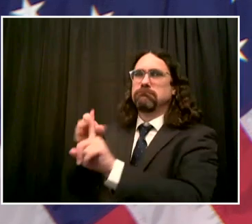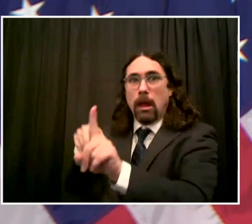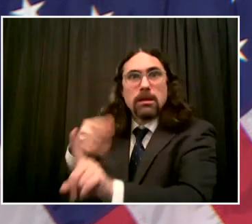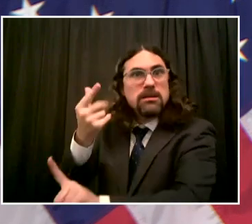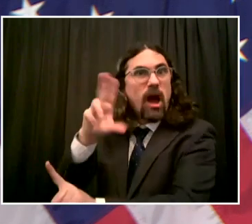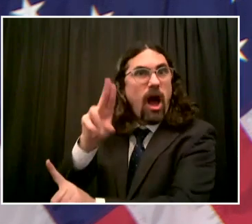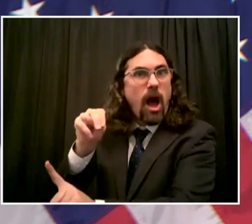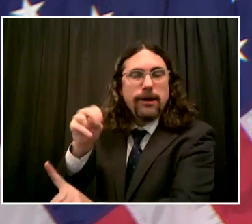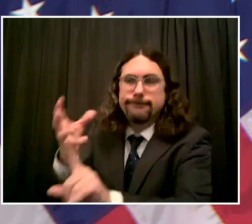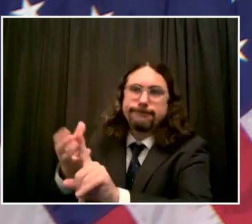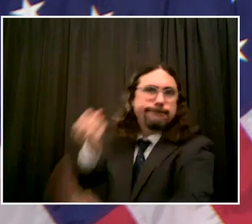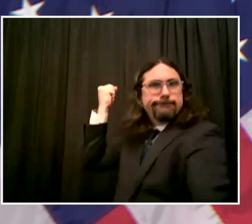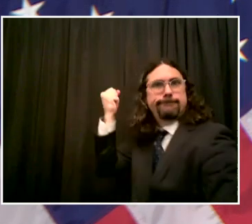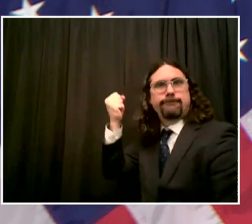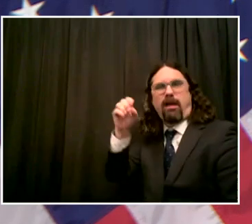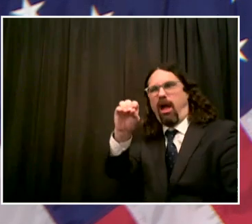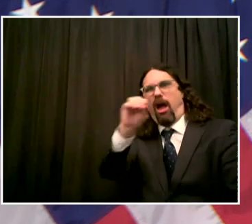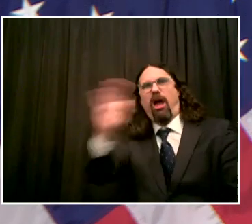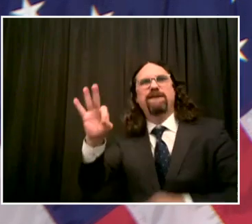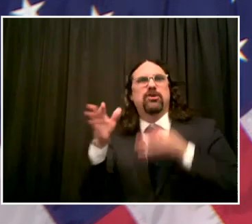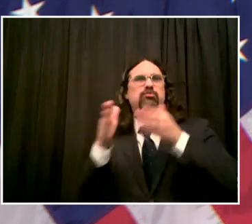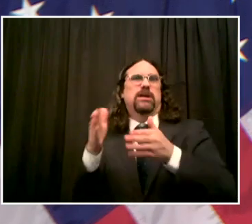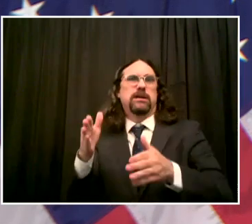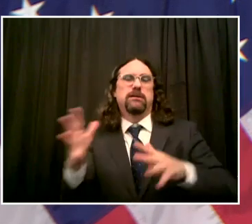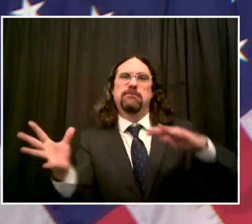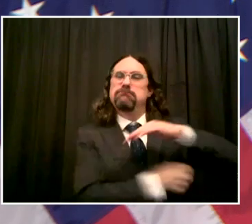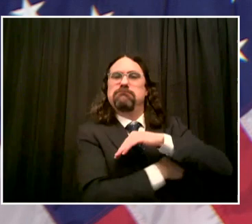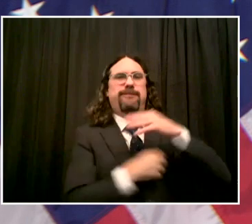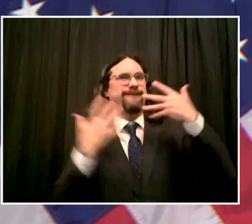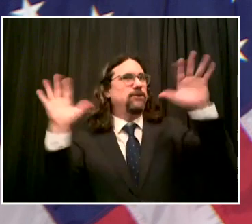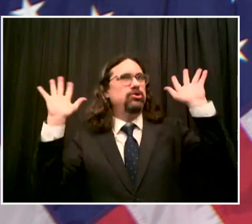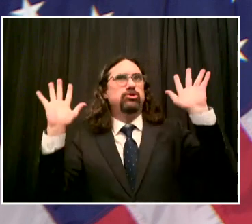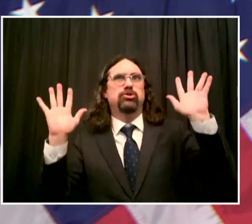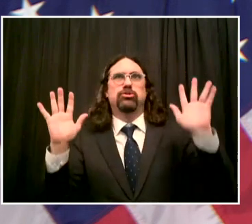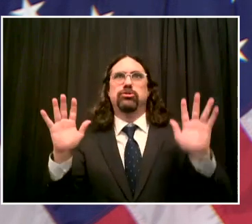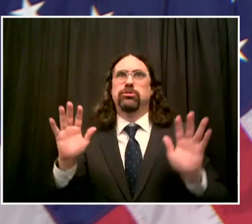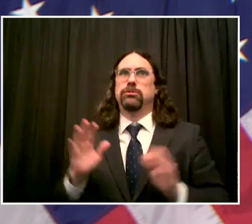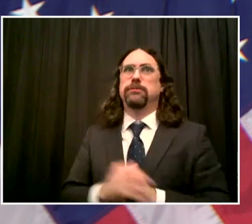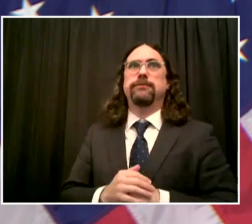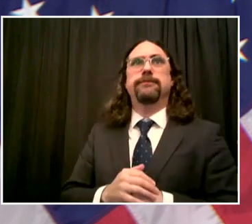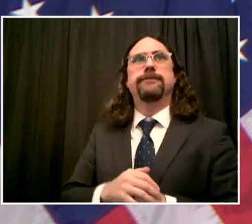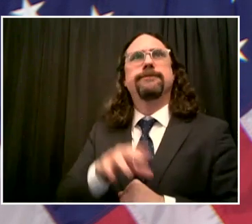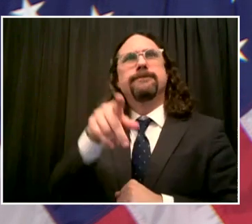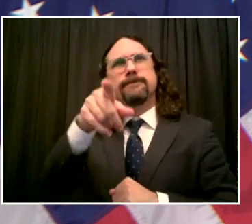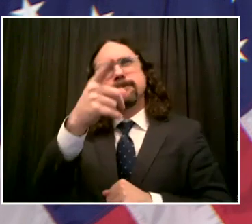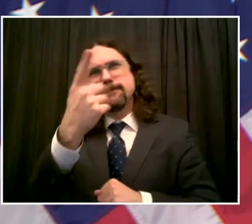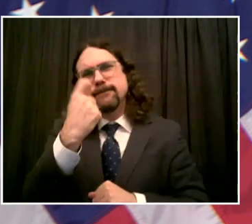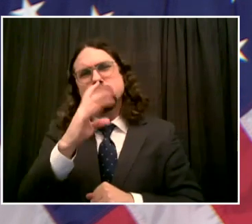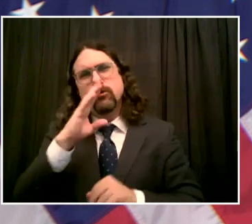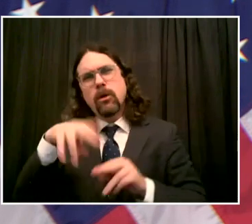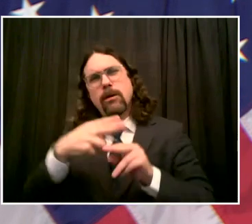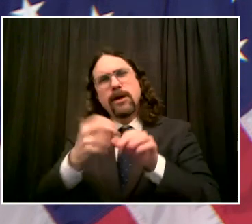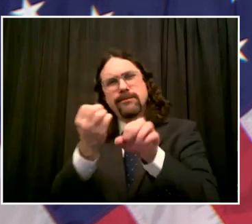THE BATONS, YOU DIDN'T GET INTO W, HYTHERE'S AN ESCALATION OF FORCE AND THATS 'WHACOT MES